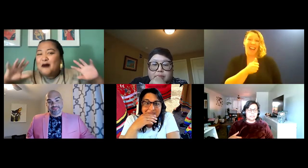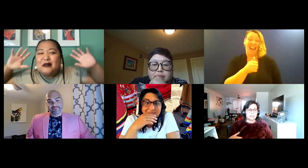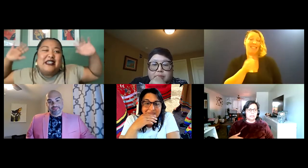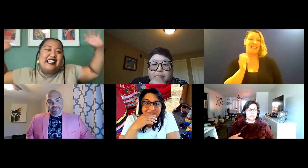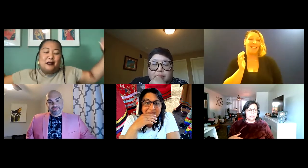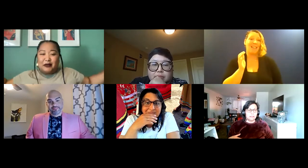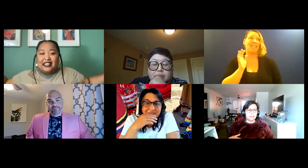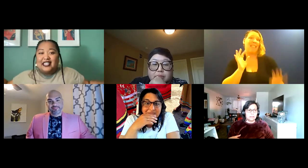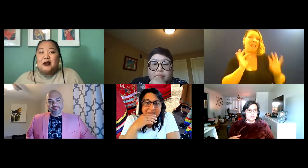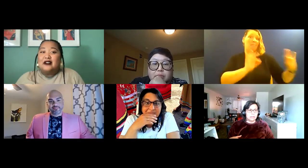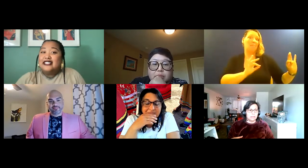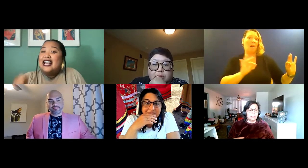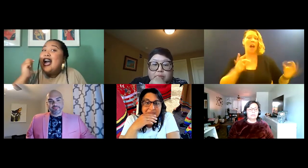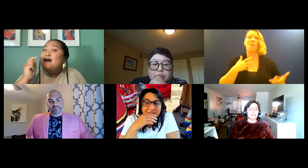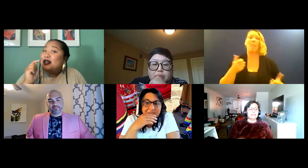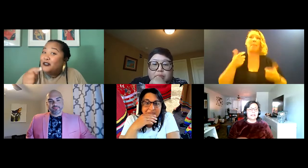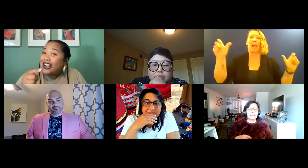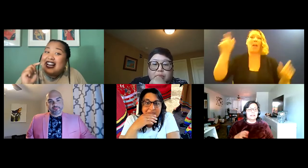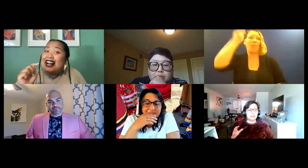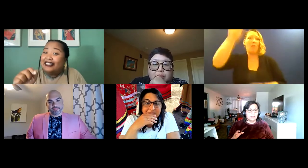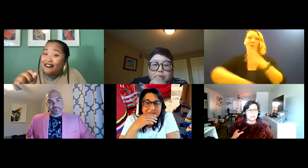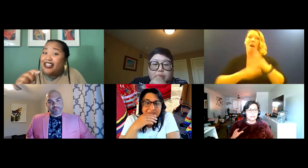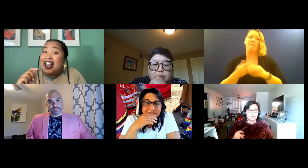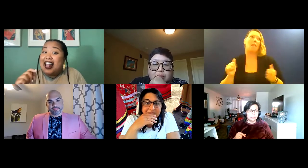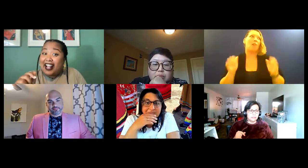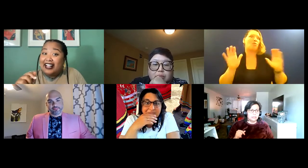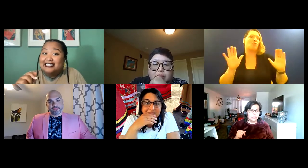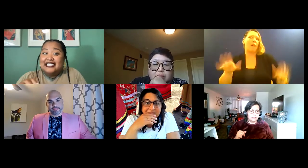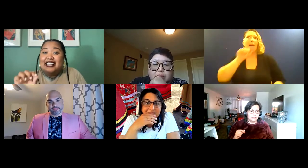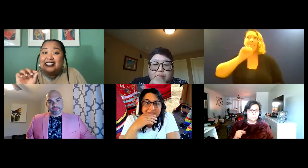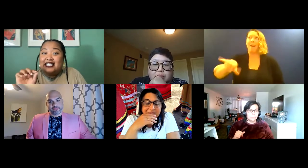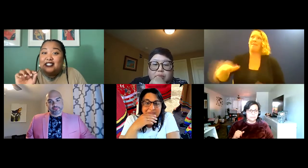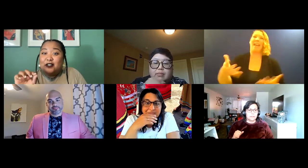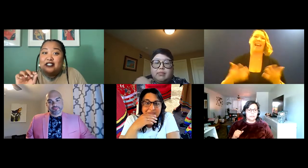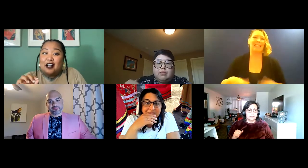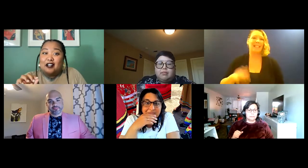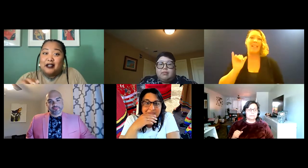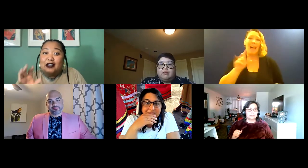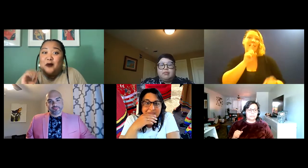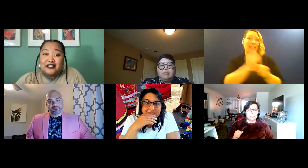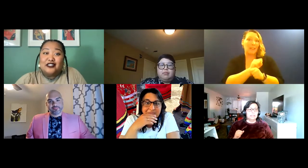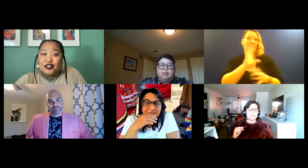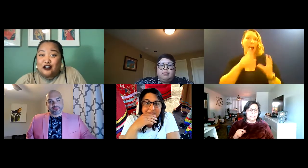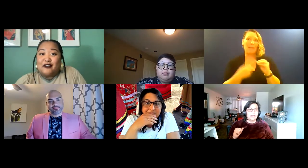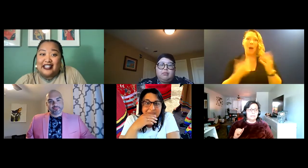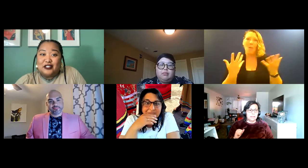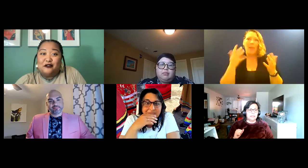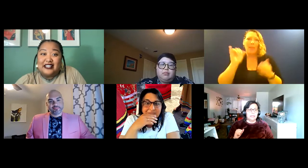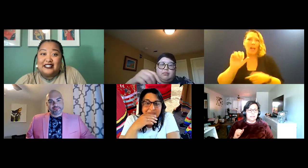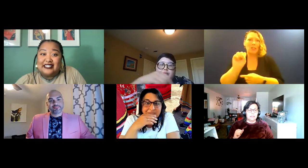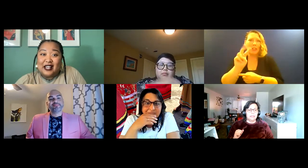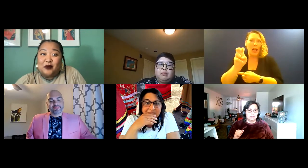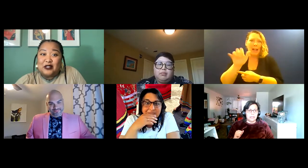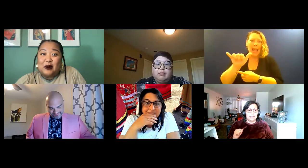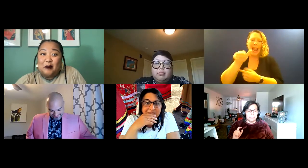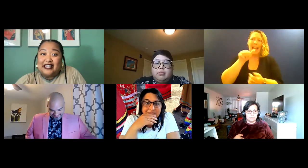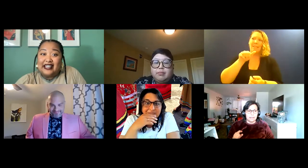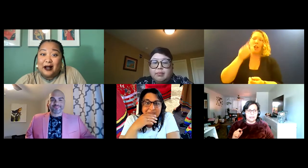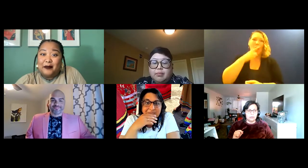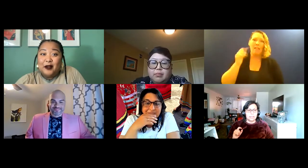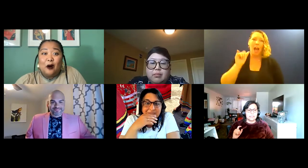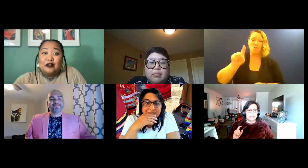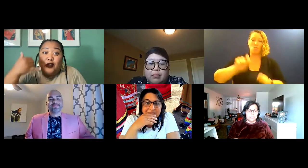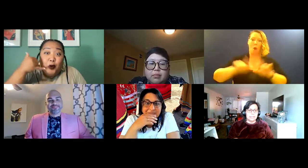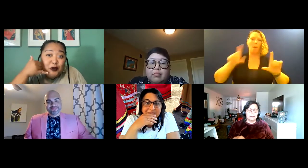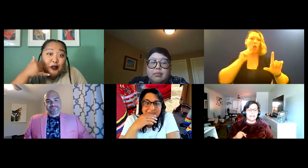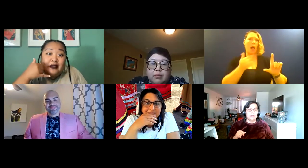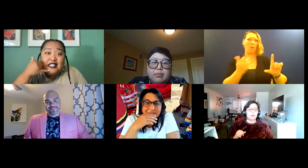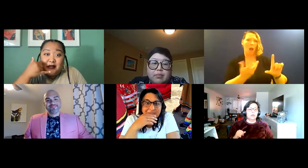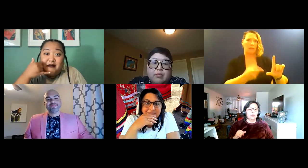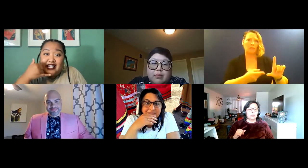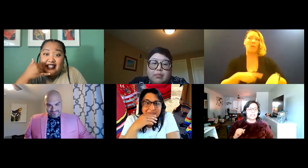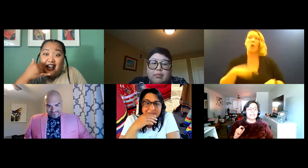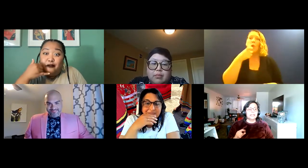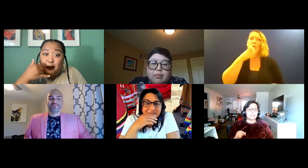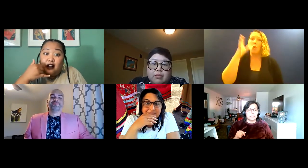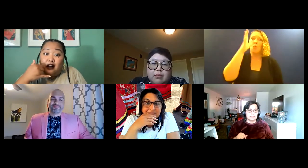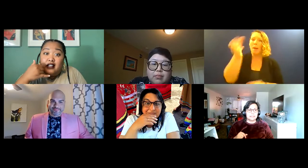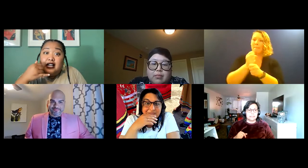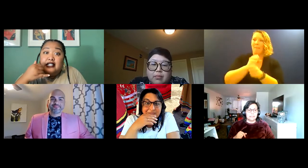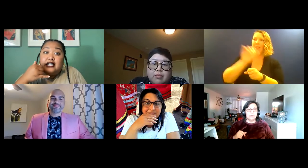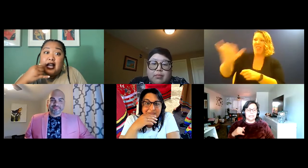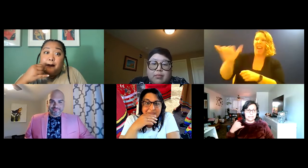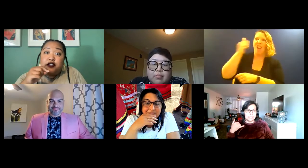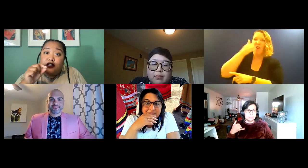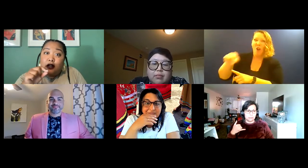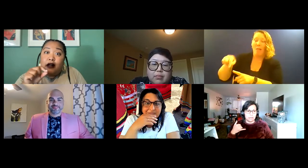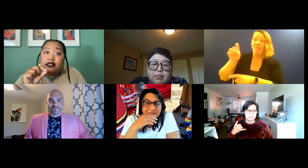like I want to be in like the big theory world. I'm like great, I love that and like let's literally talk about like what does the survey interface look like what you open it up, or like who's going to be making that phone call.